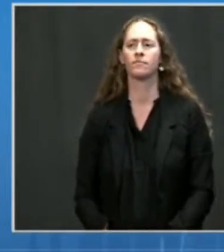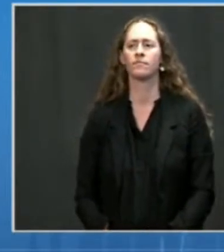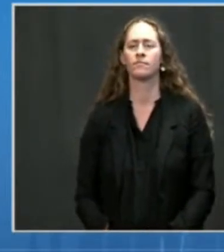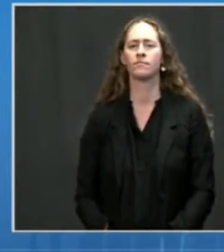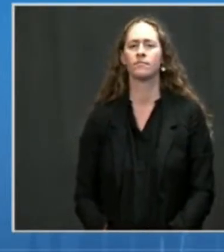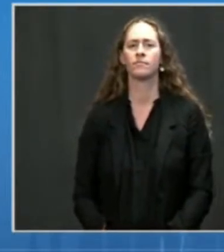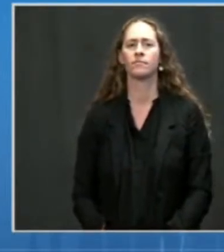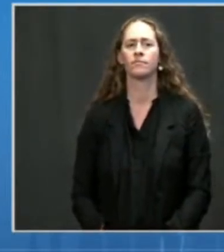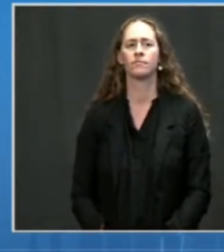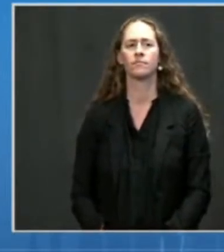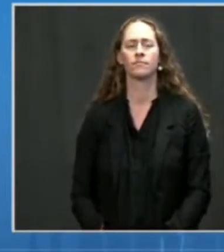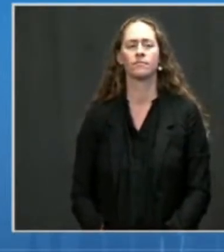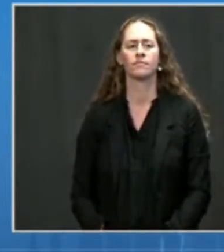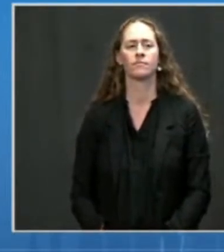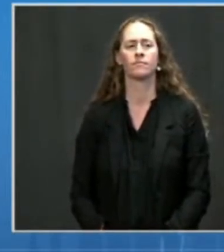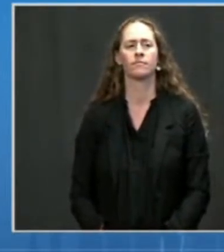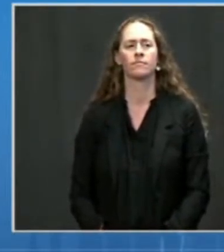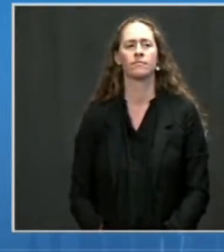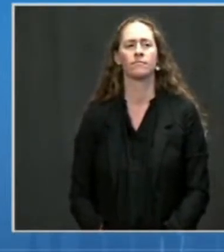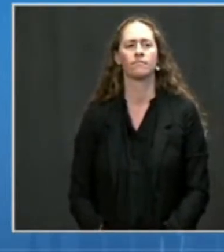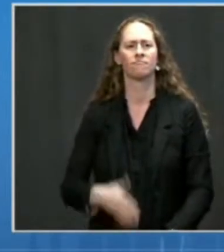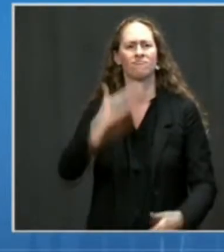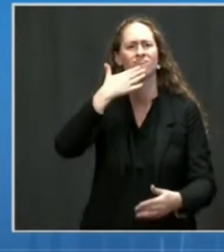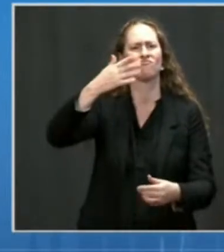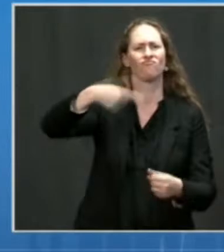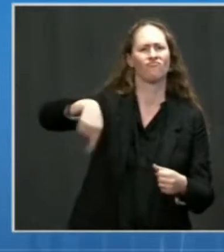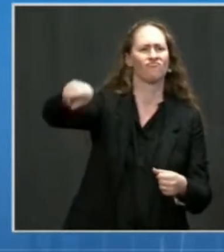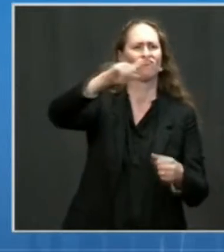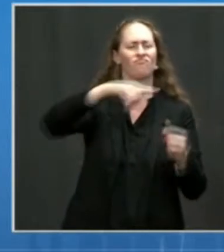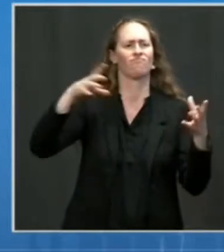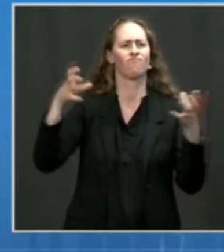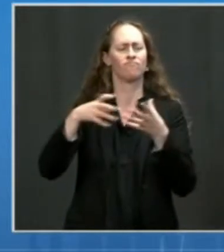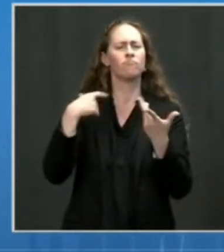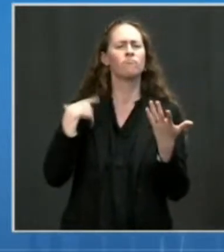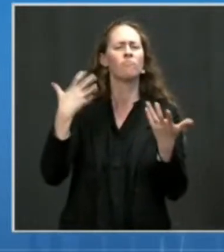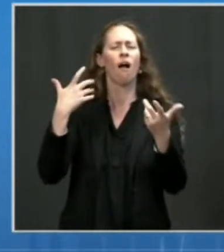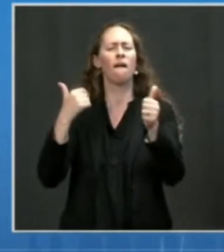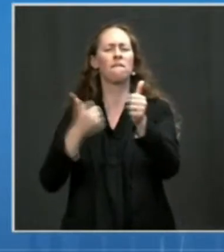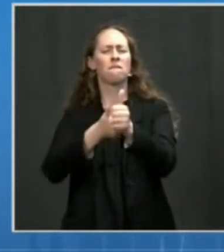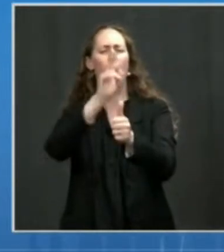ALL RIGHT. WE'VE GOT TO DO THE LAST QUESTION. THANK YOU ALL FOR DOING